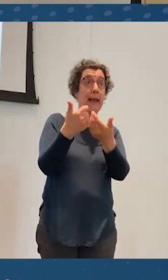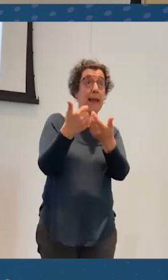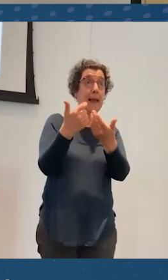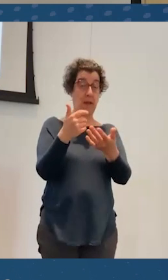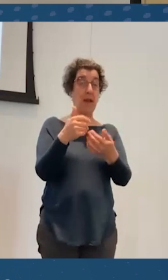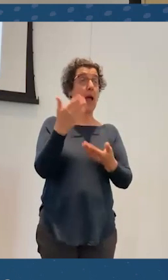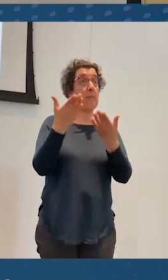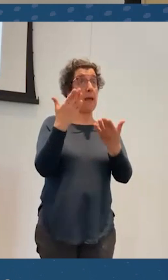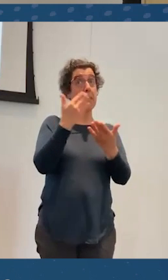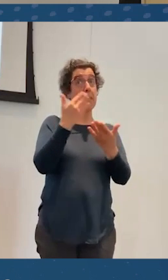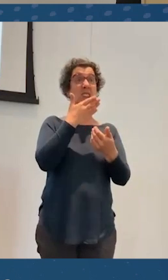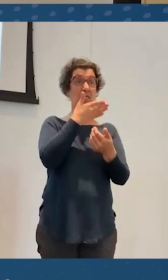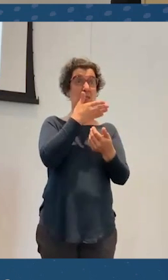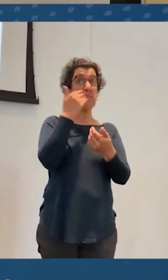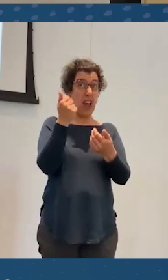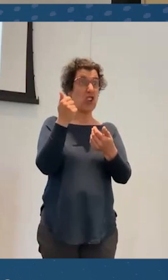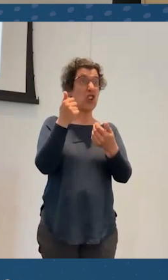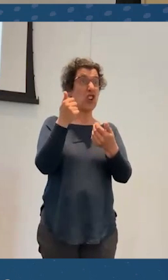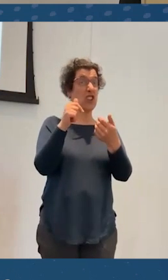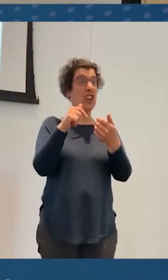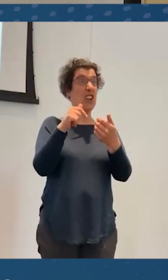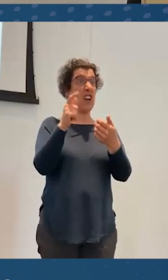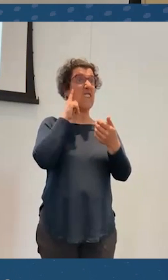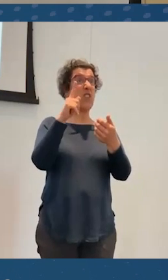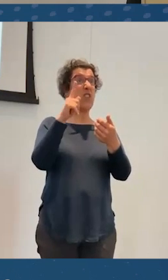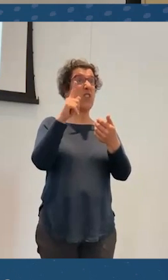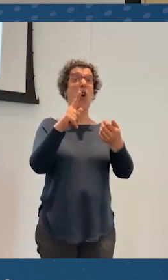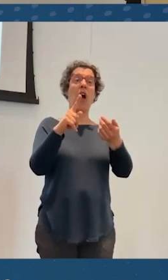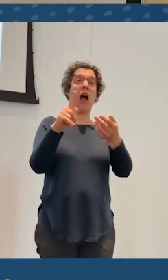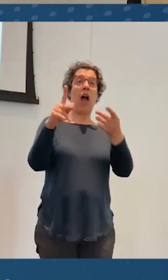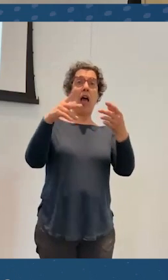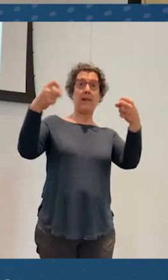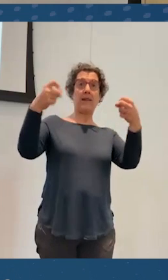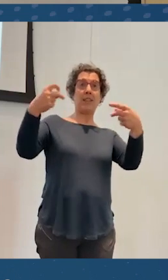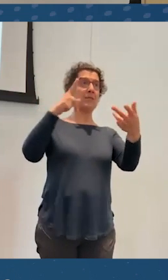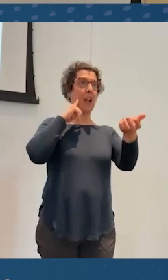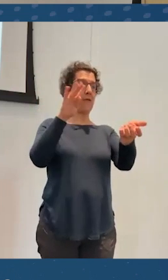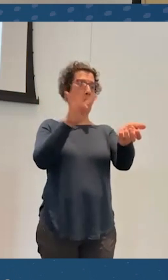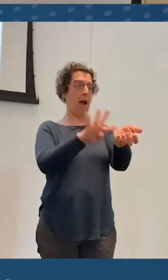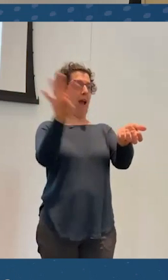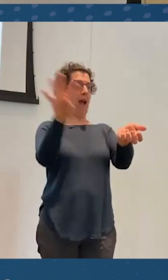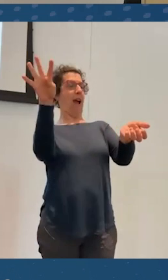to having subtitles come from the player's wrist, like my initial subtitle prototype.